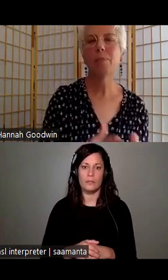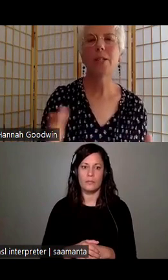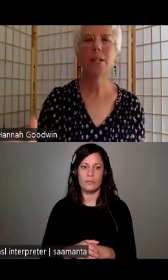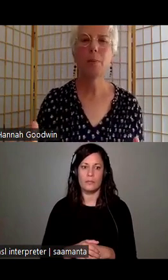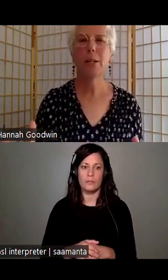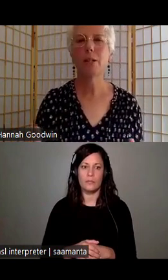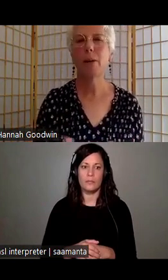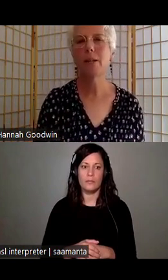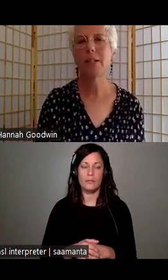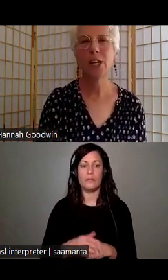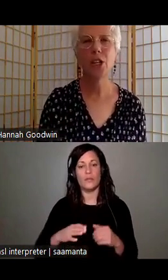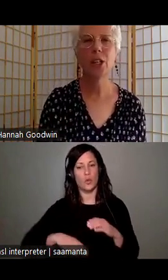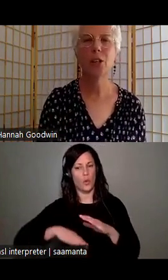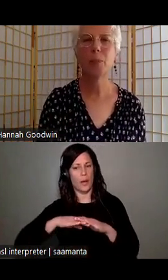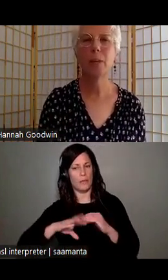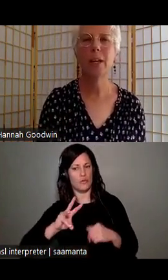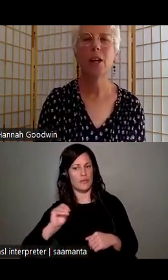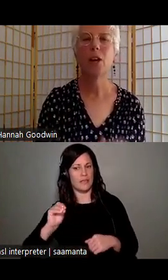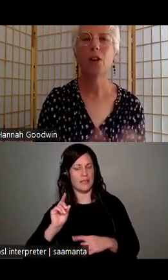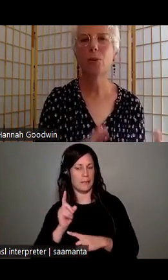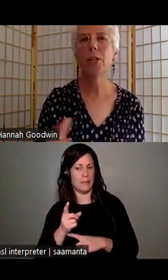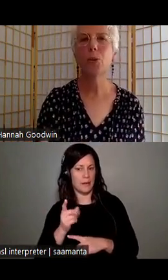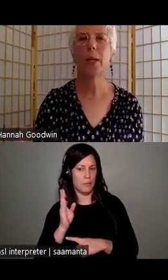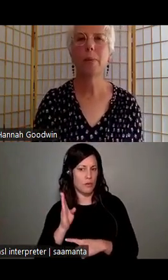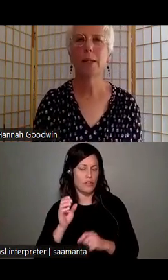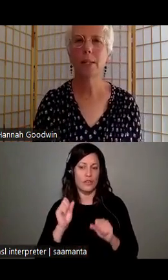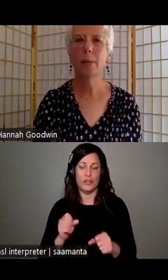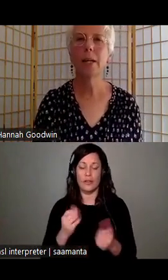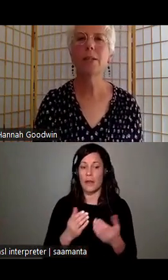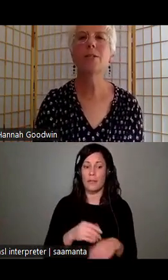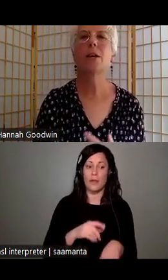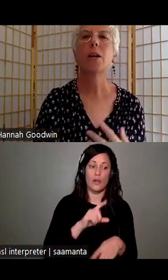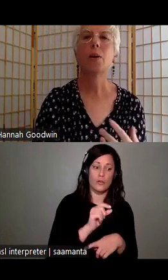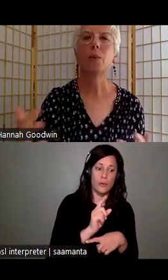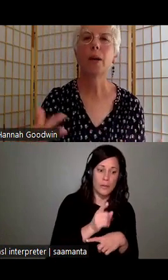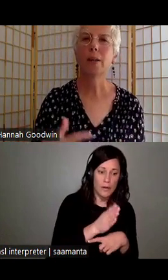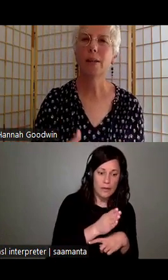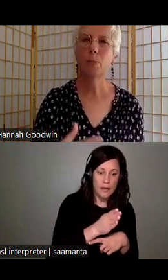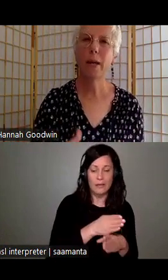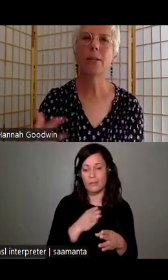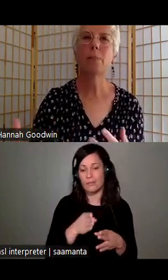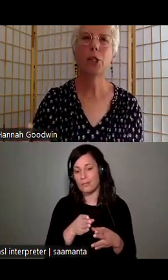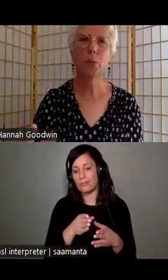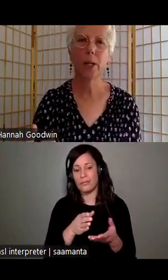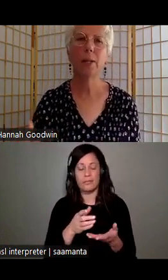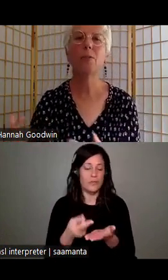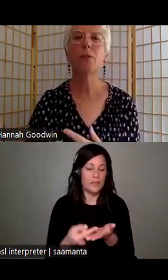Up to 60 minutes of presentation could be 3, 20 minute segments with space in between